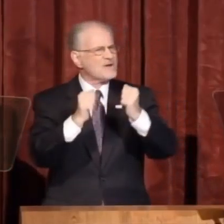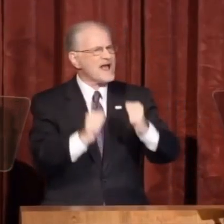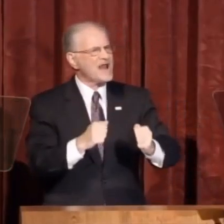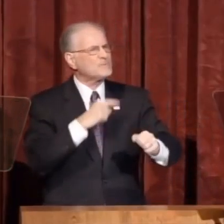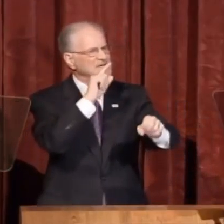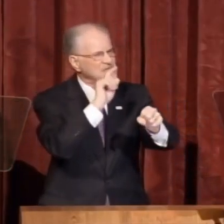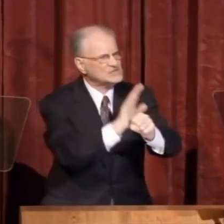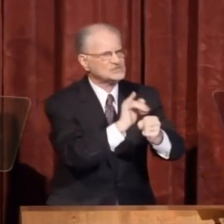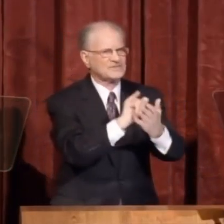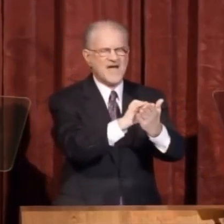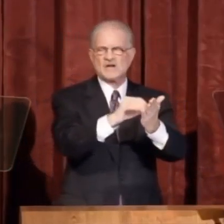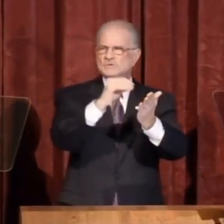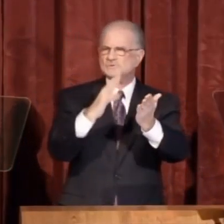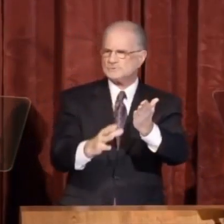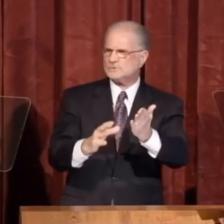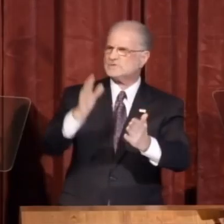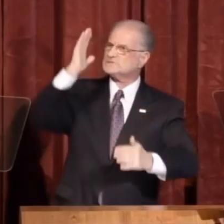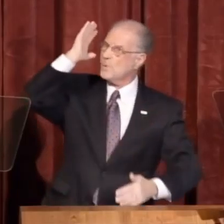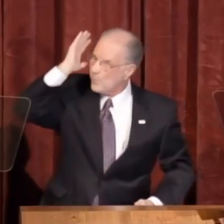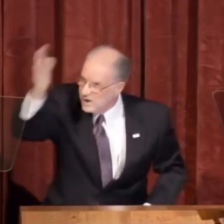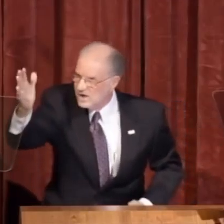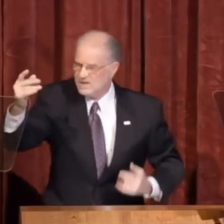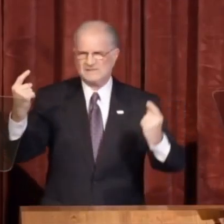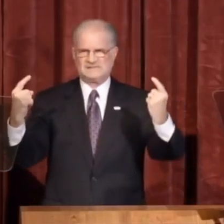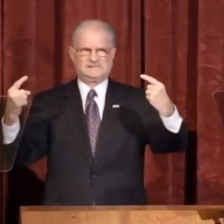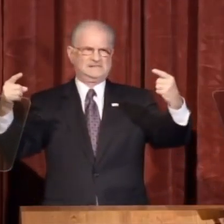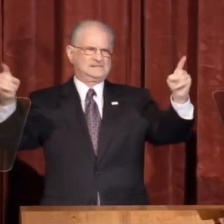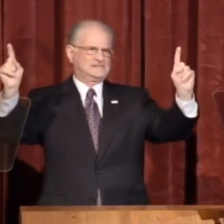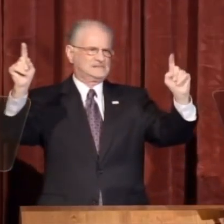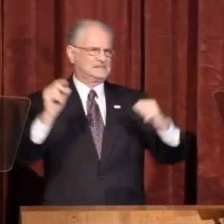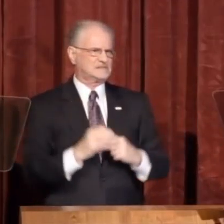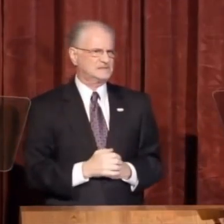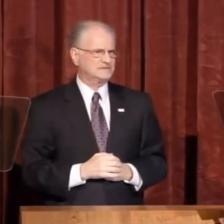What a dramatic responsibility as we envision...